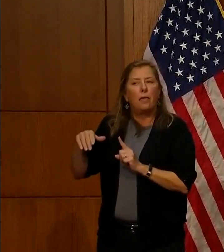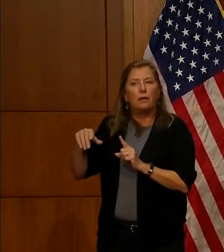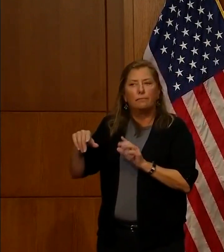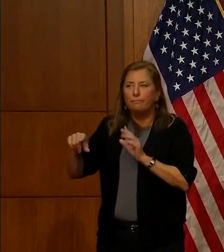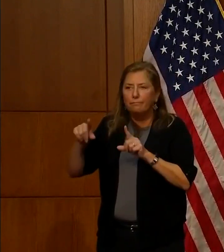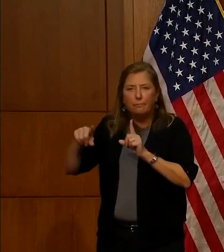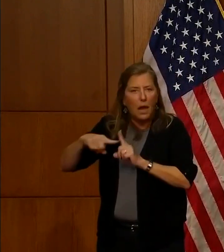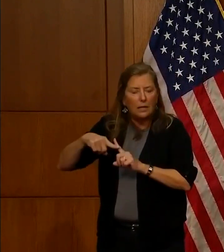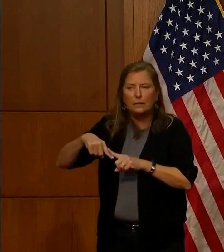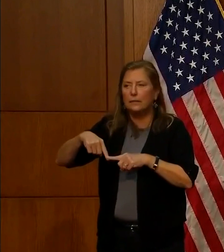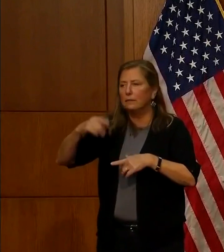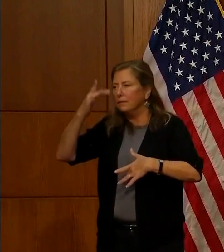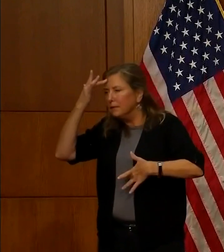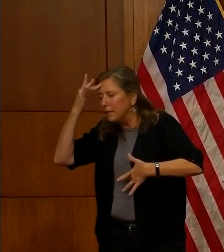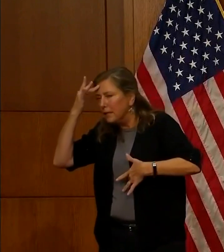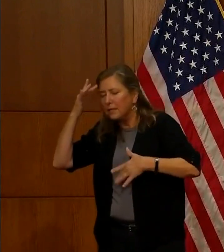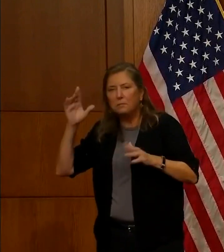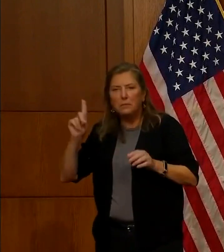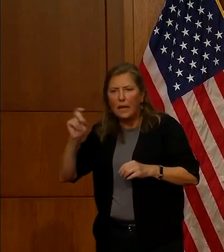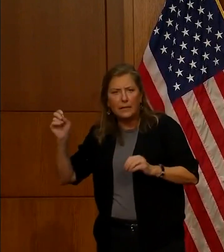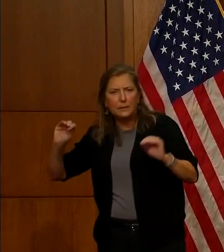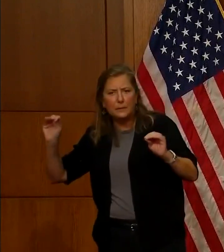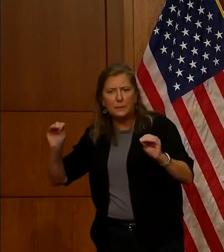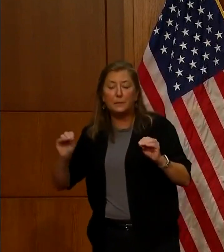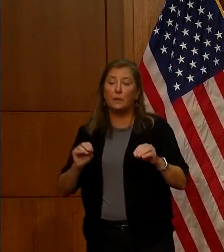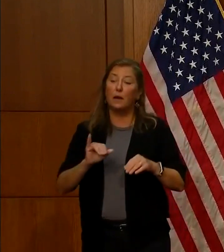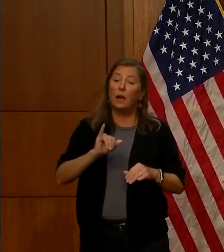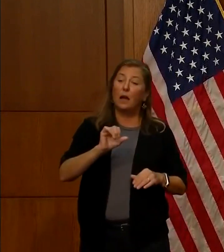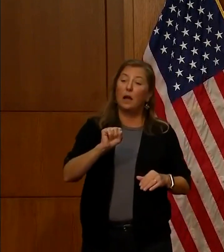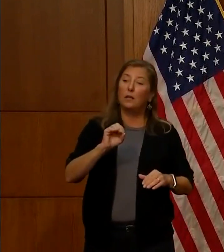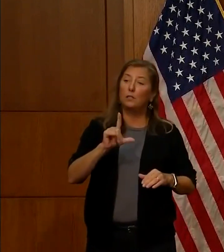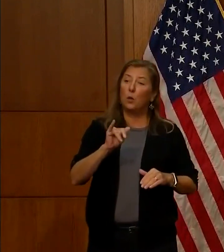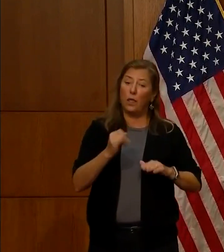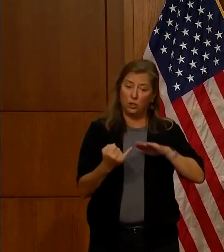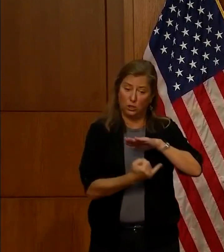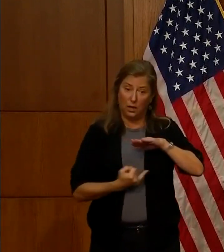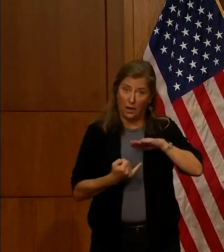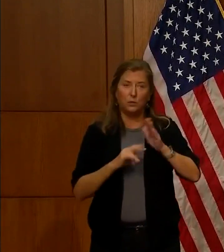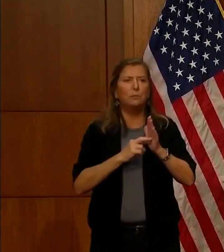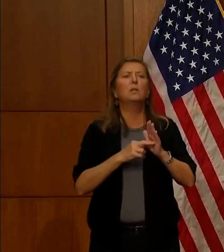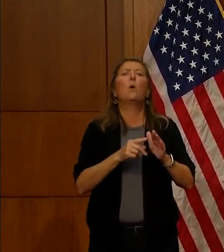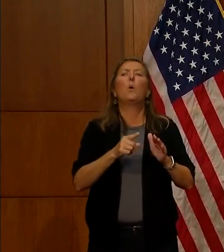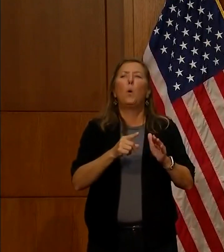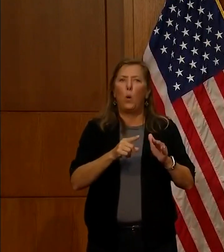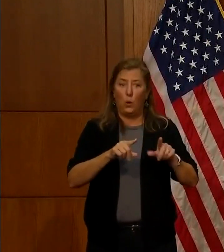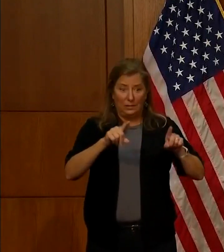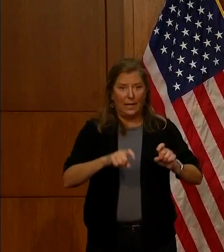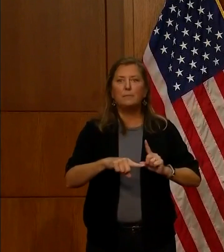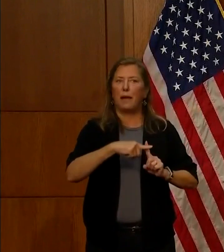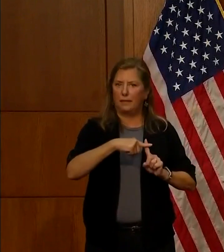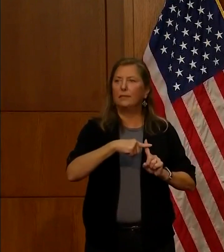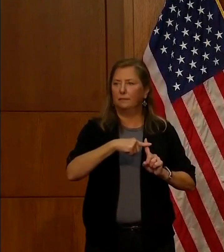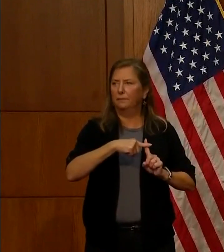HAVEN'T YET BEEN INFECTED OR DIAGNOSED. AND ISOLATION PERIOD